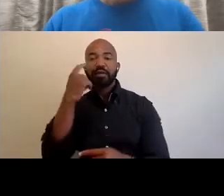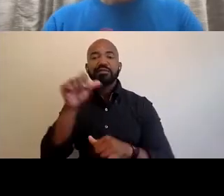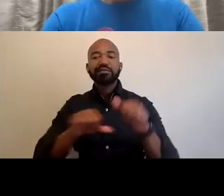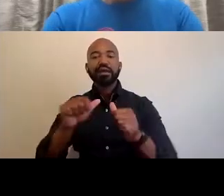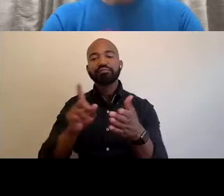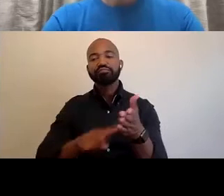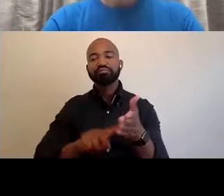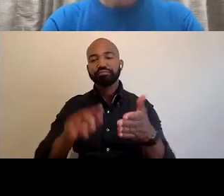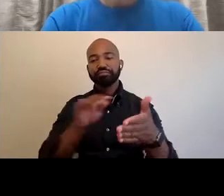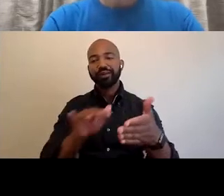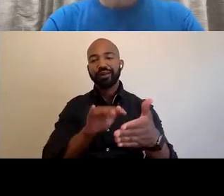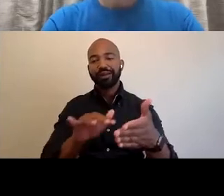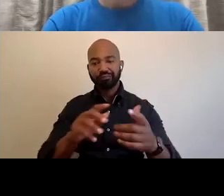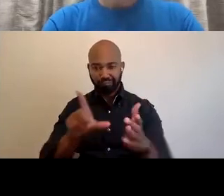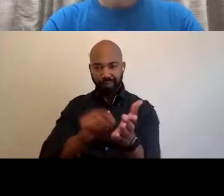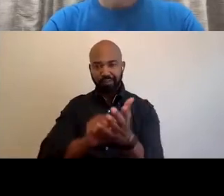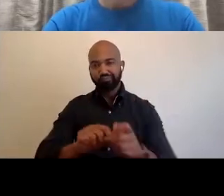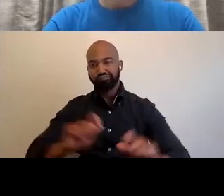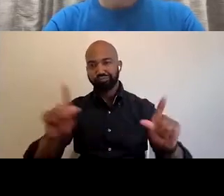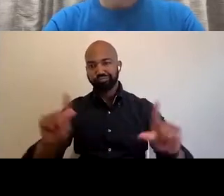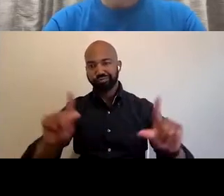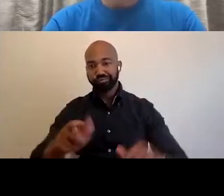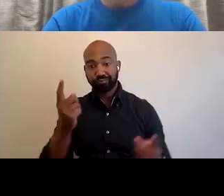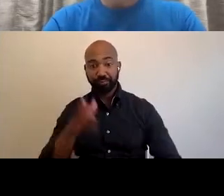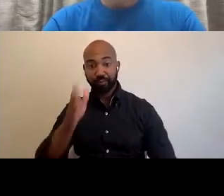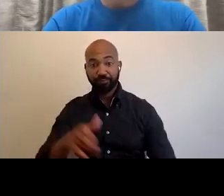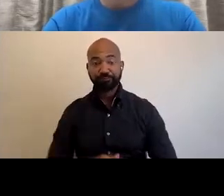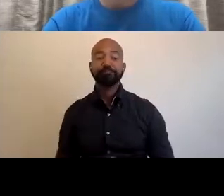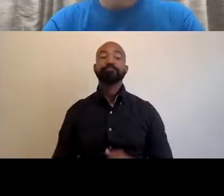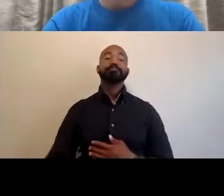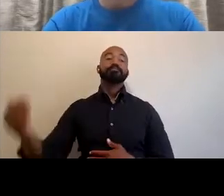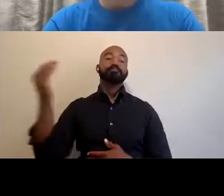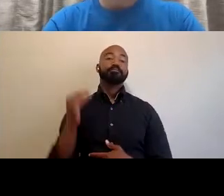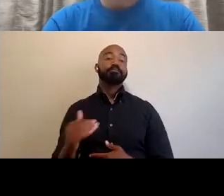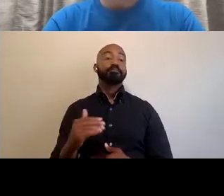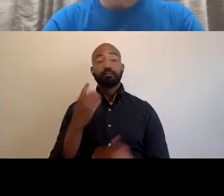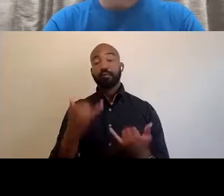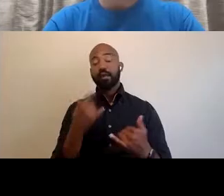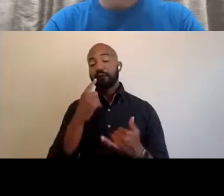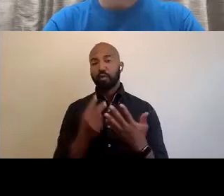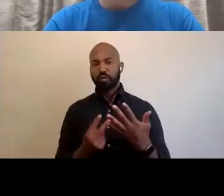So I wanna switch gears here a little bit and ask, you know, or just to review, how do we get started on HRT?